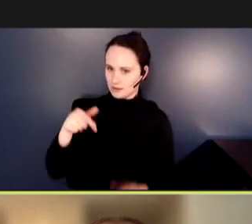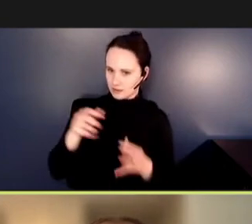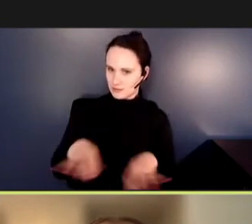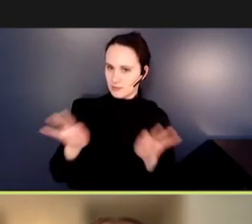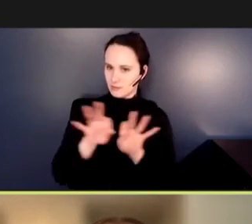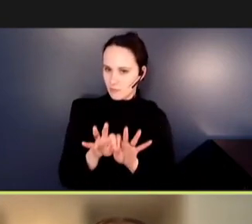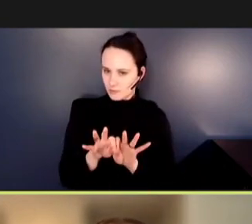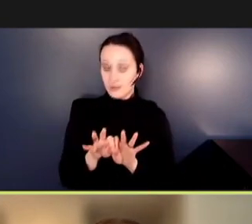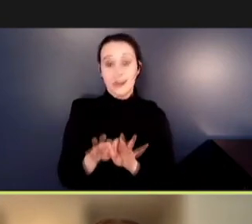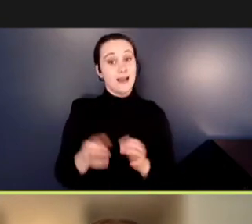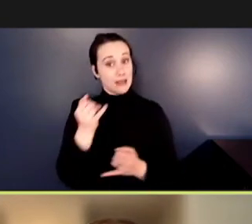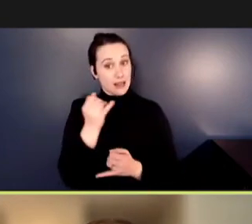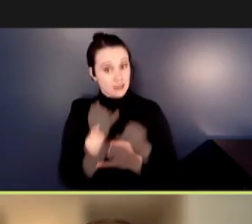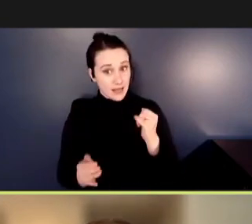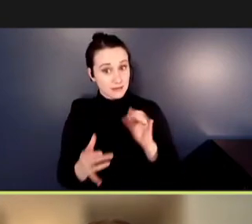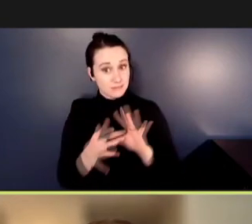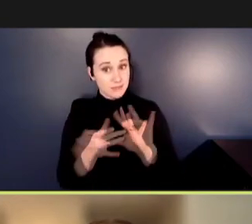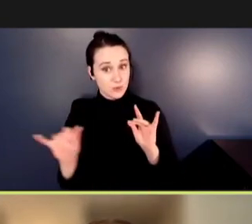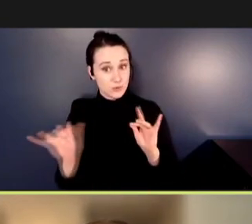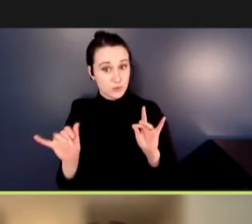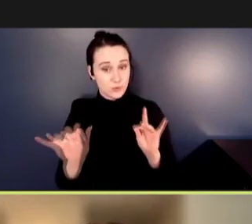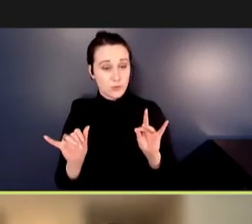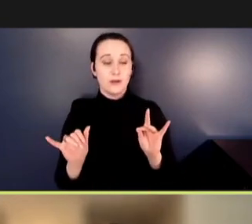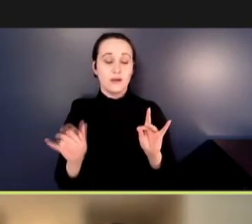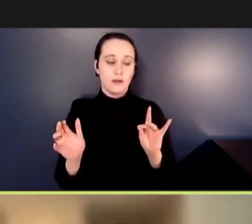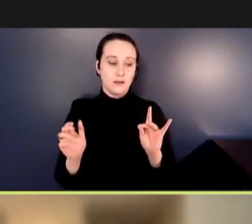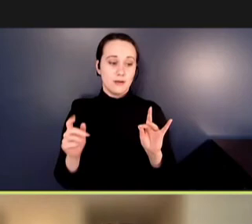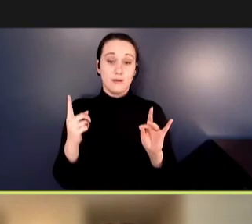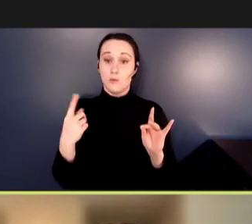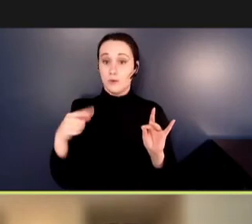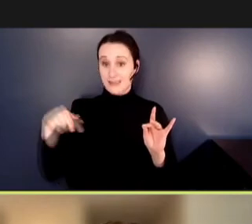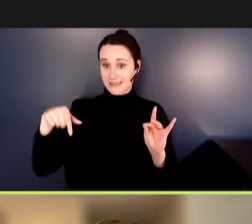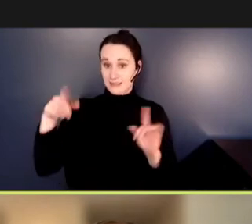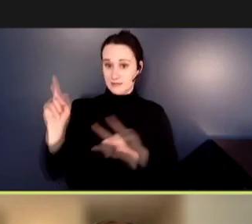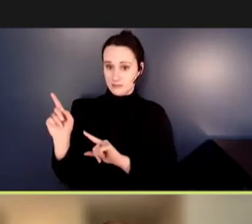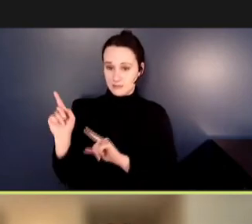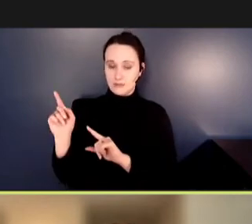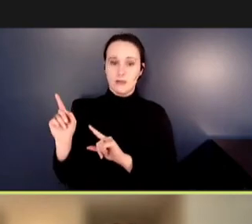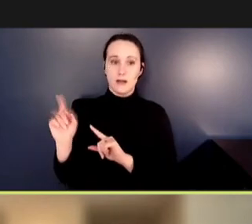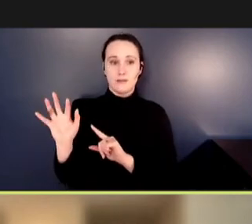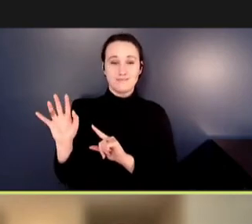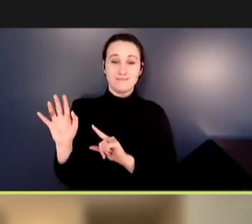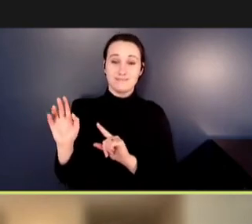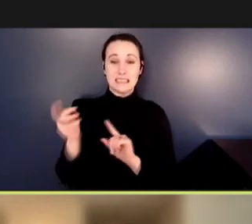And then the last thing I'll say on here is also there's a bit of narrative work -- quite